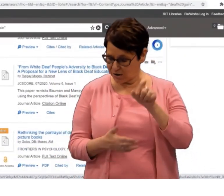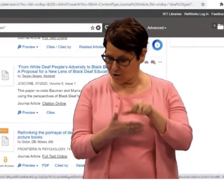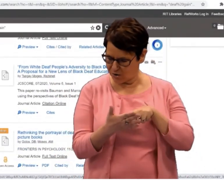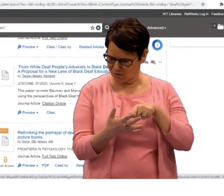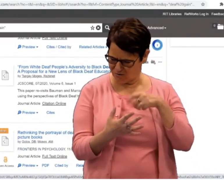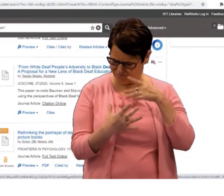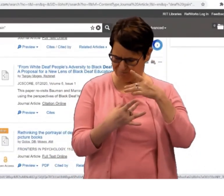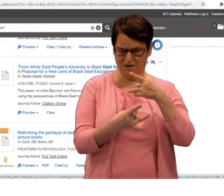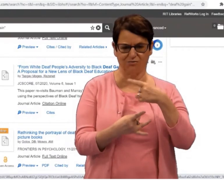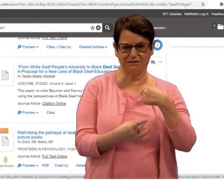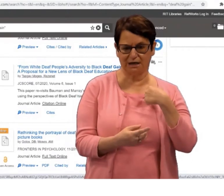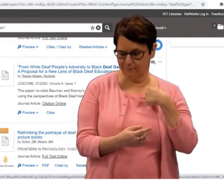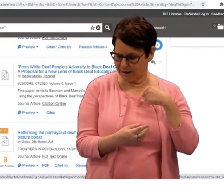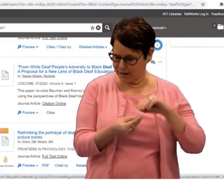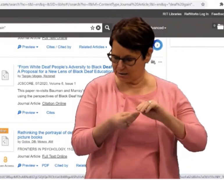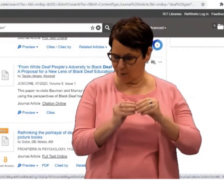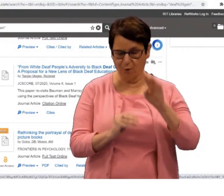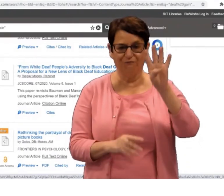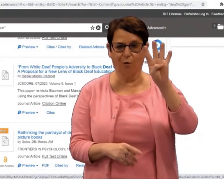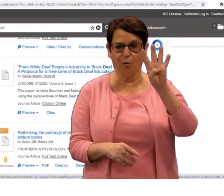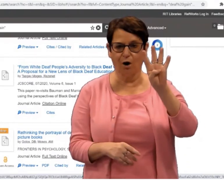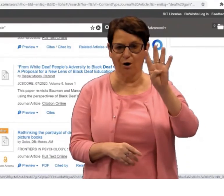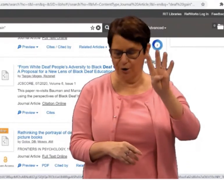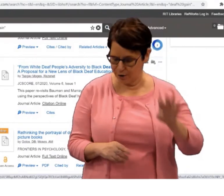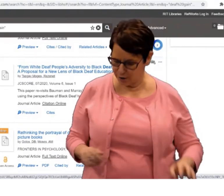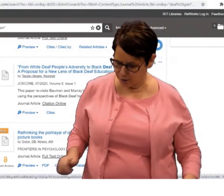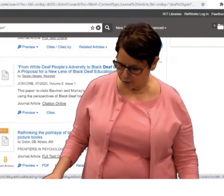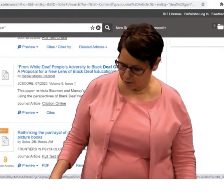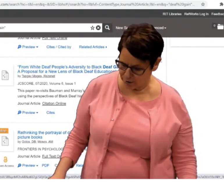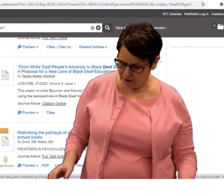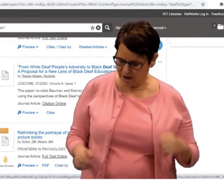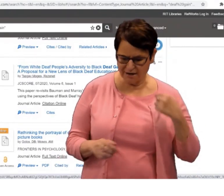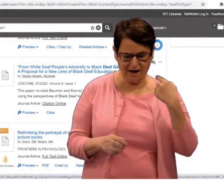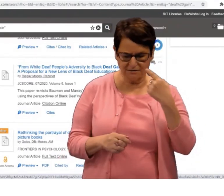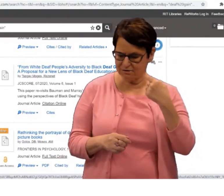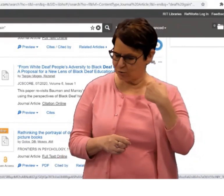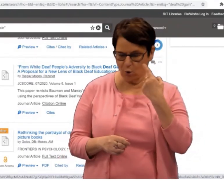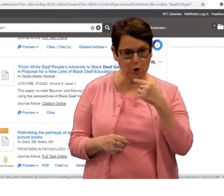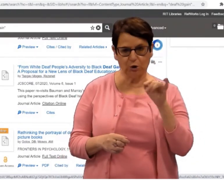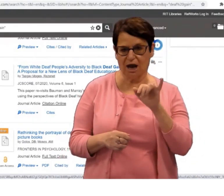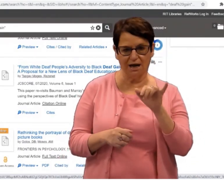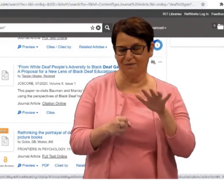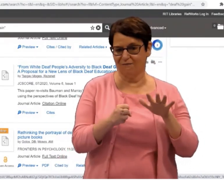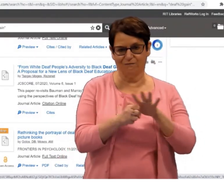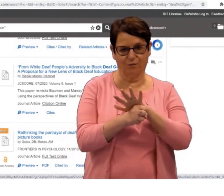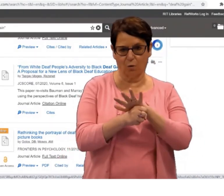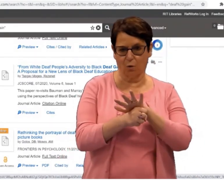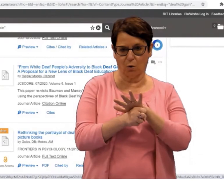There is one article that is interesting to me, number 4 here.